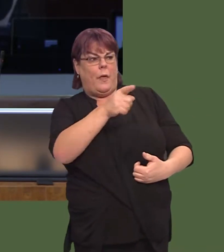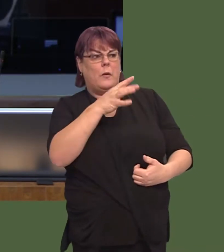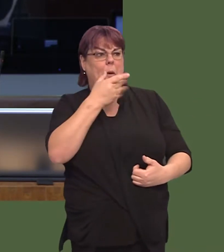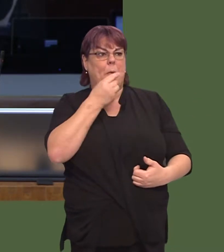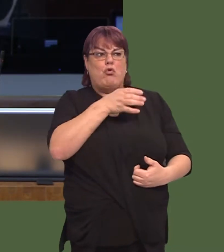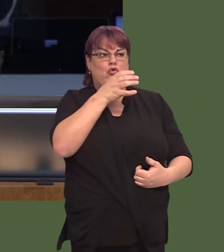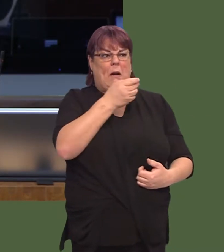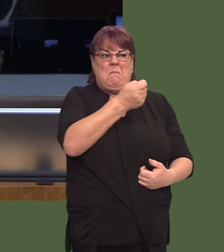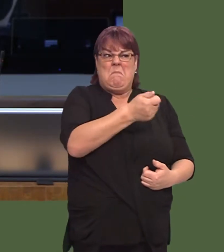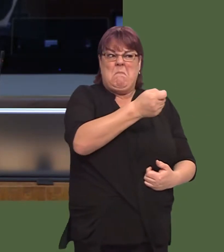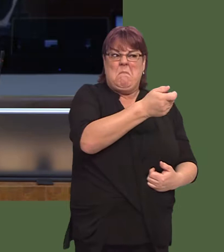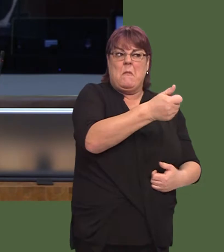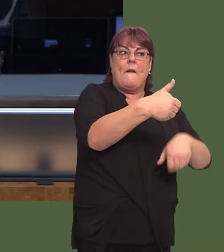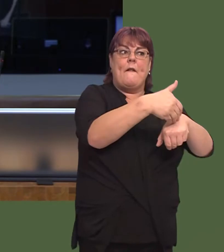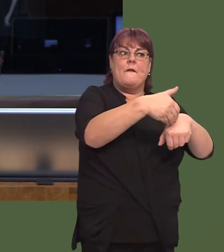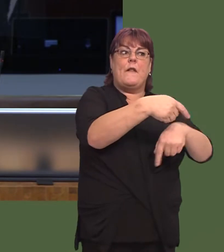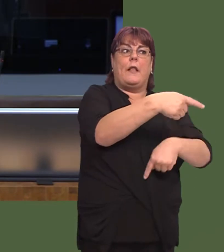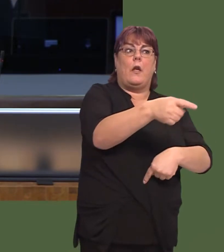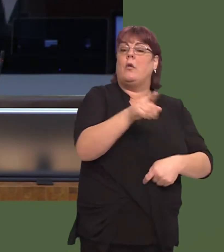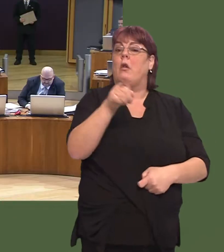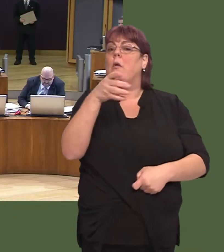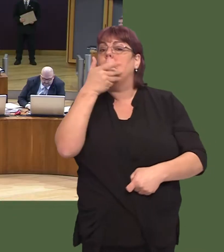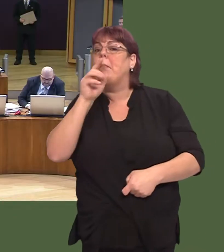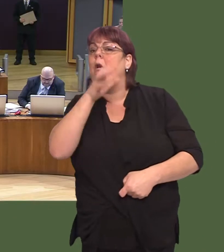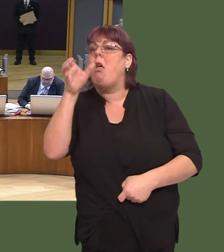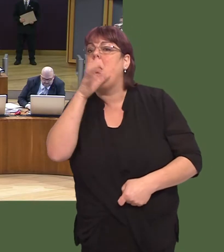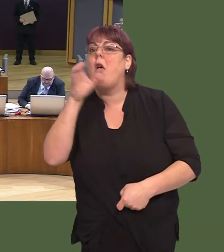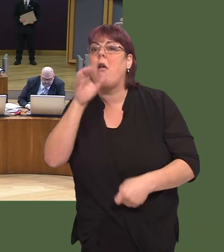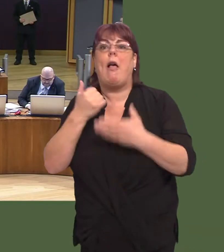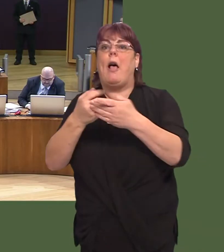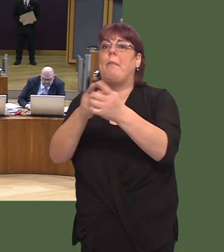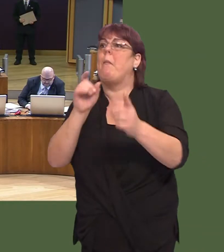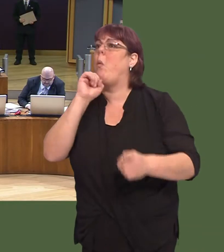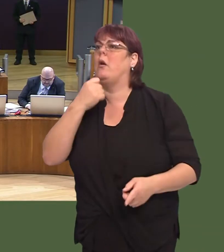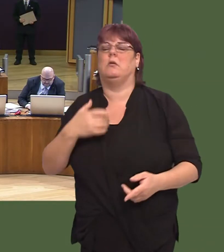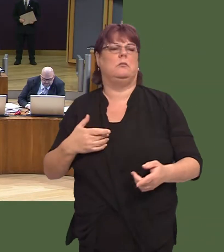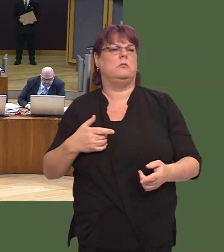effect upon those whom we do want to help. Carwyn Jones: I donít follow that logic. The same logic applies to cigarettes.